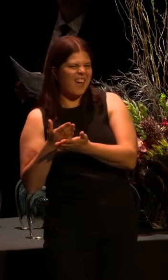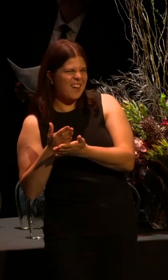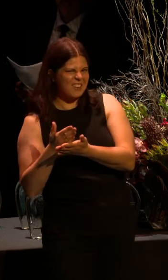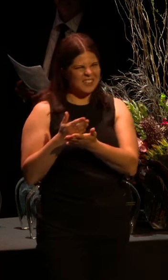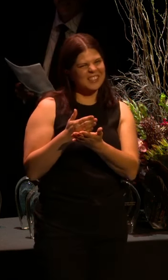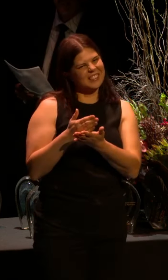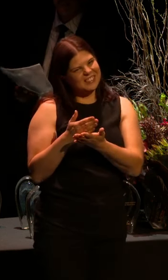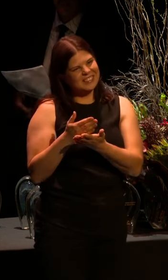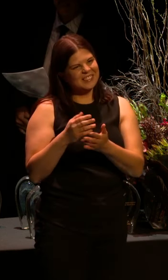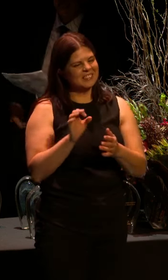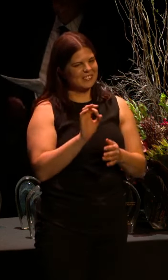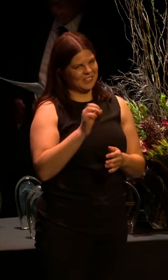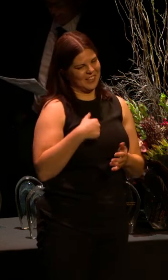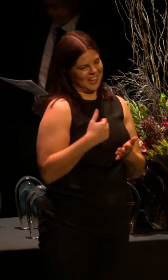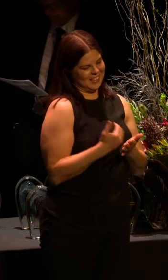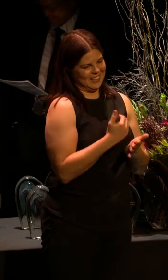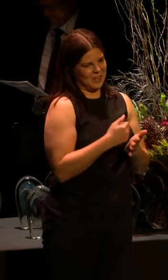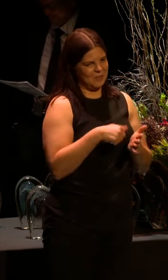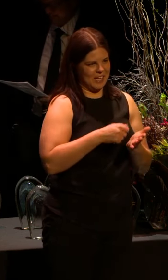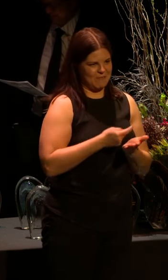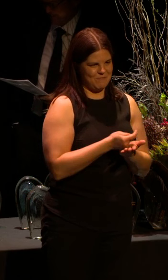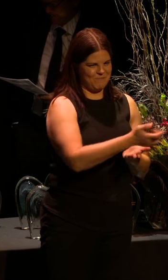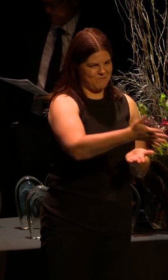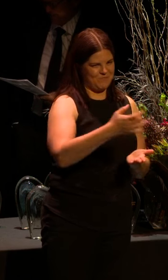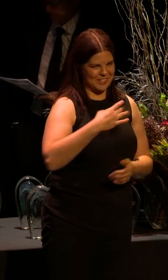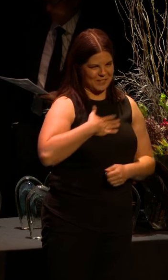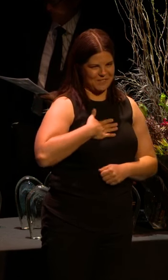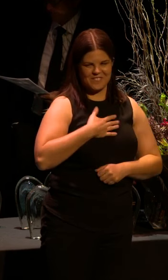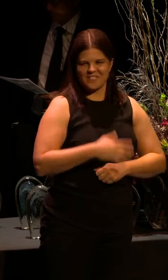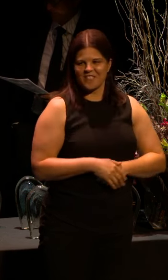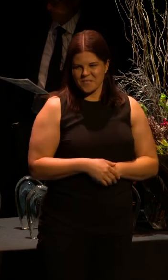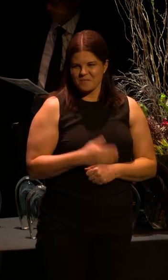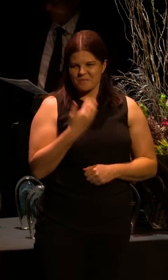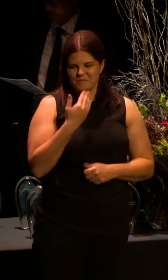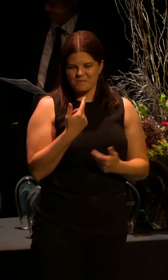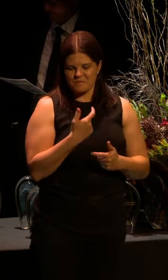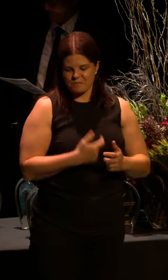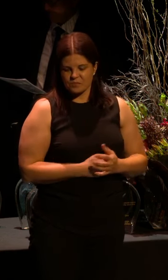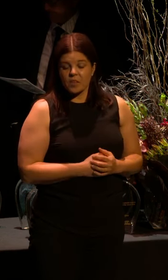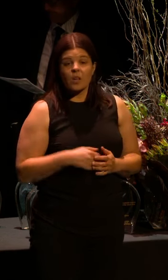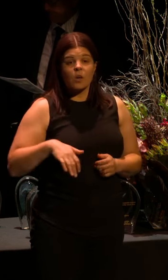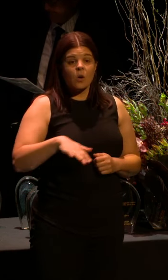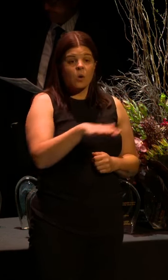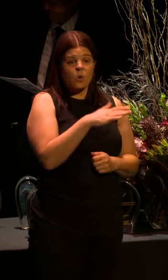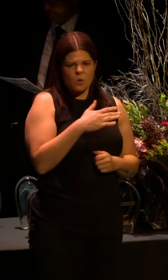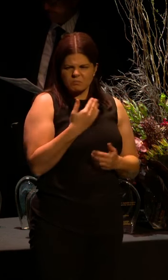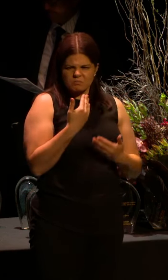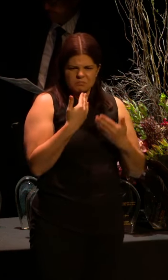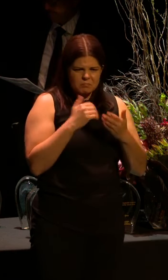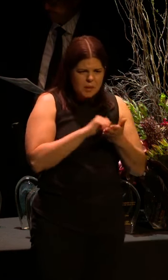Thank you to all the publishers I've worked with. Margaret Hamilton, Julie Watts, Jane Coventon,